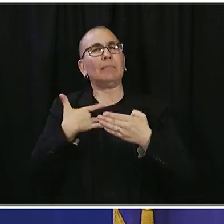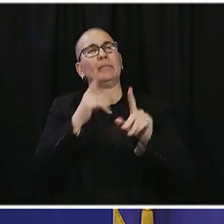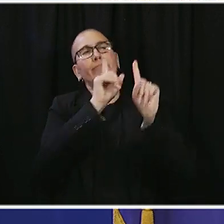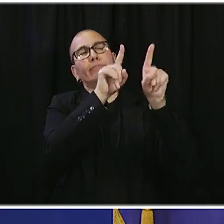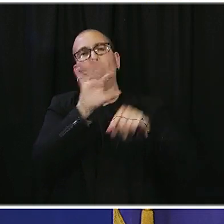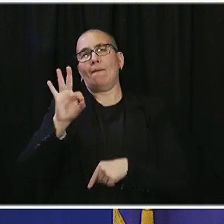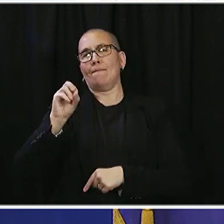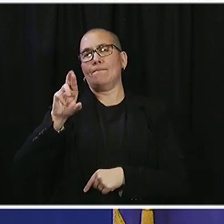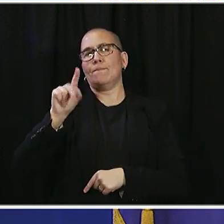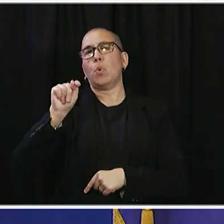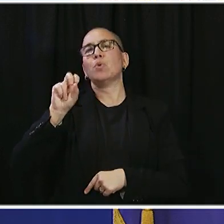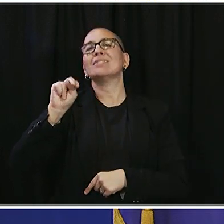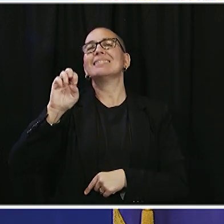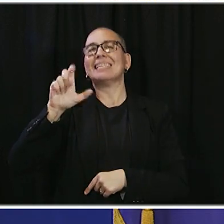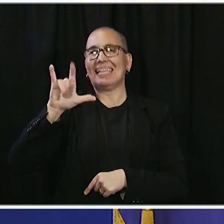LONG TIME BEING AT FORT SNELLING AND WHEN YOU